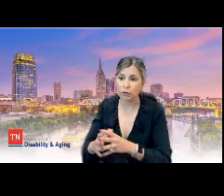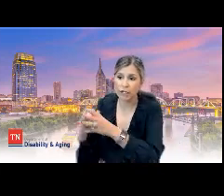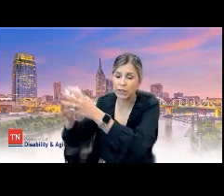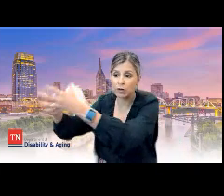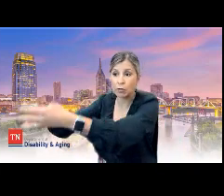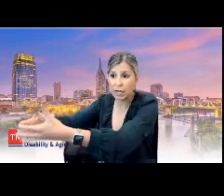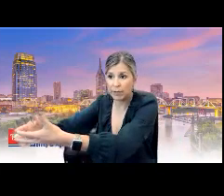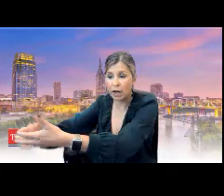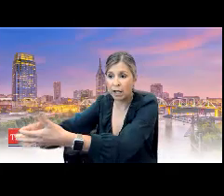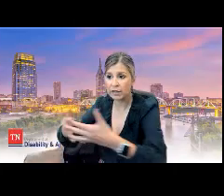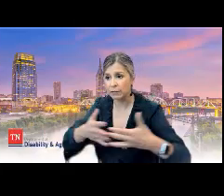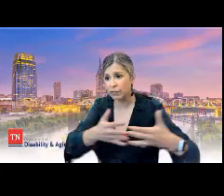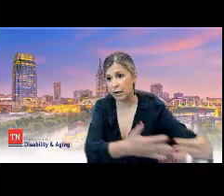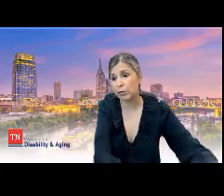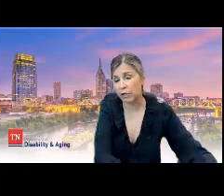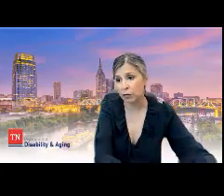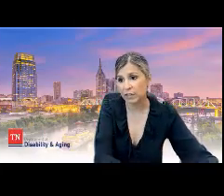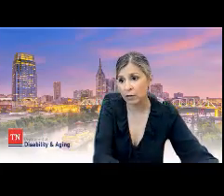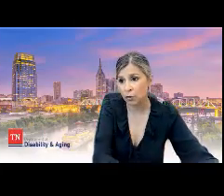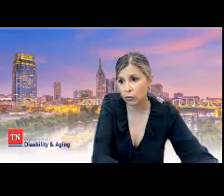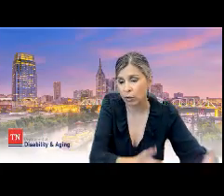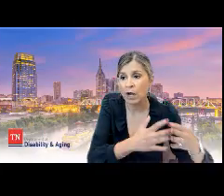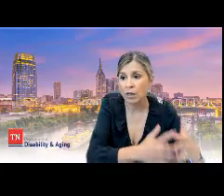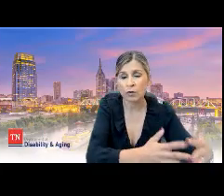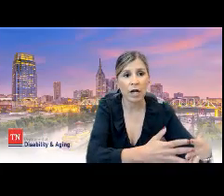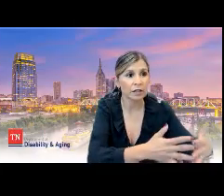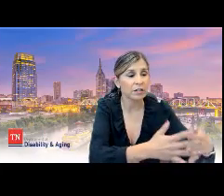So if they don't come to us, if they come to another stakeholder,